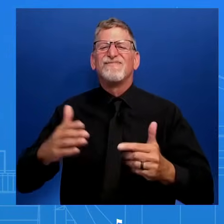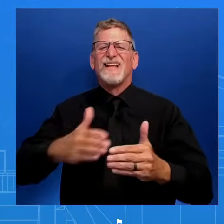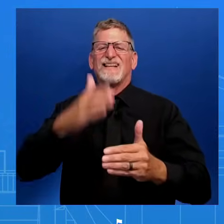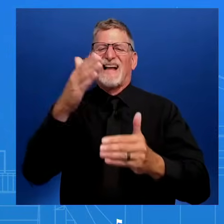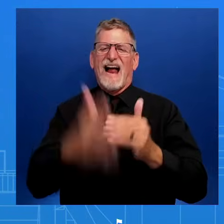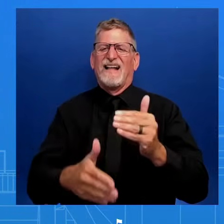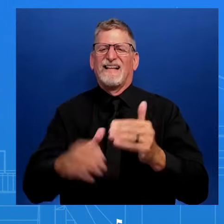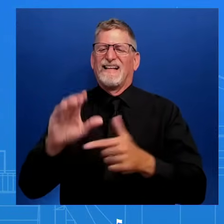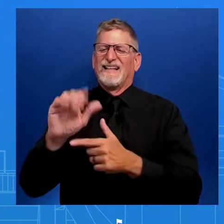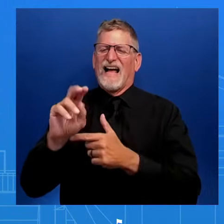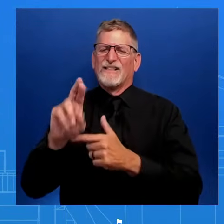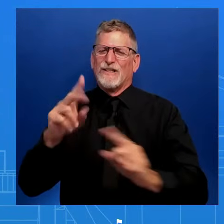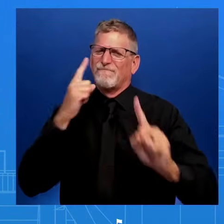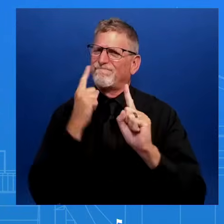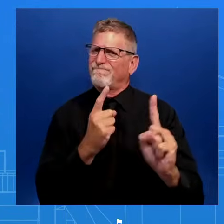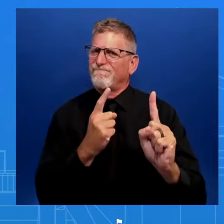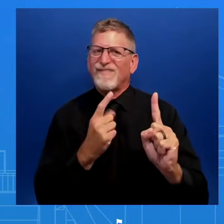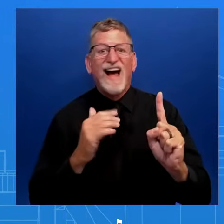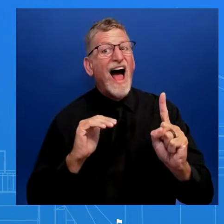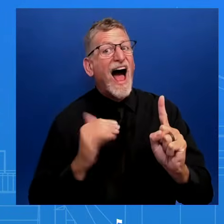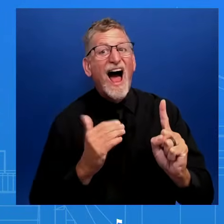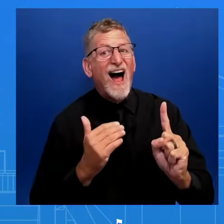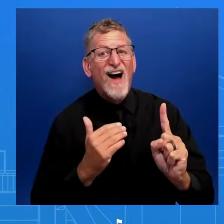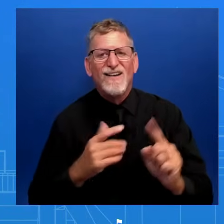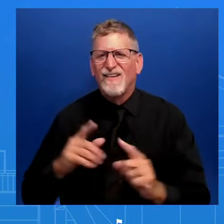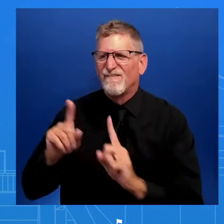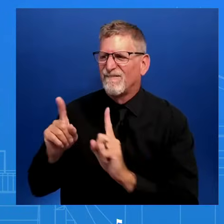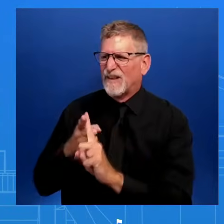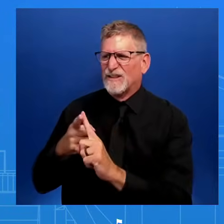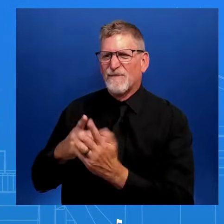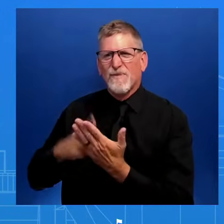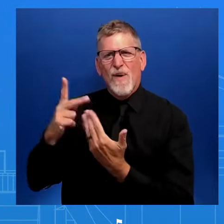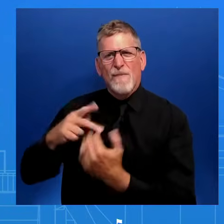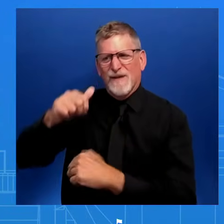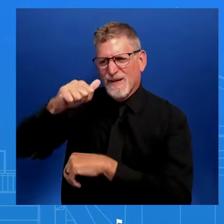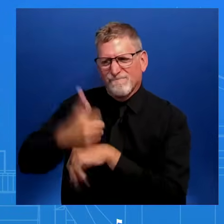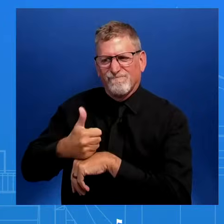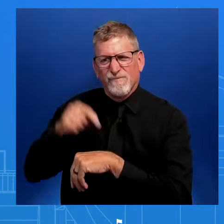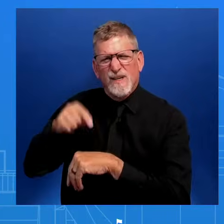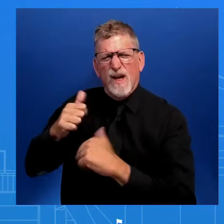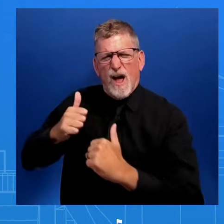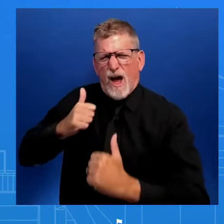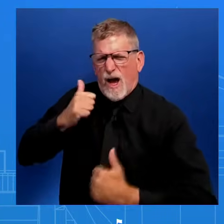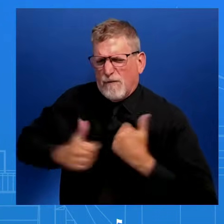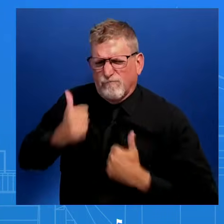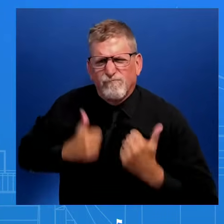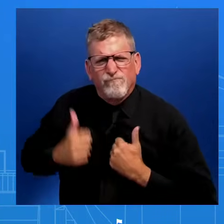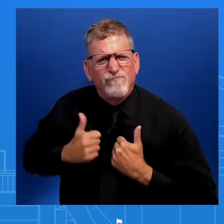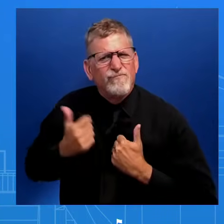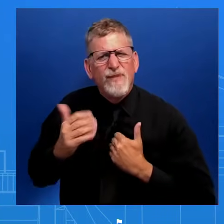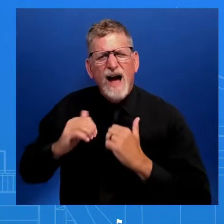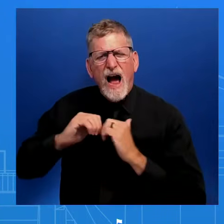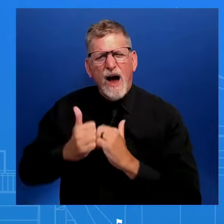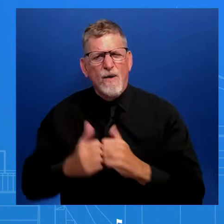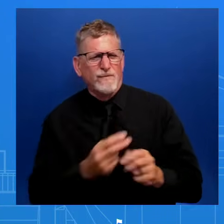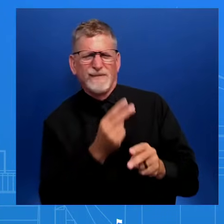It is not done unilaterally. This is a conversation that happens -- a diplomatic conversation that happens with both -- both teams -- right? --